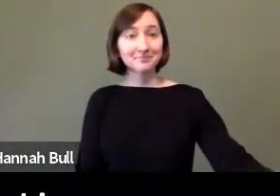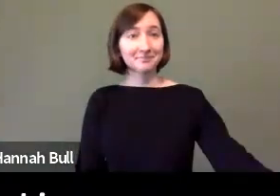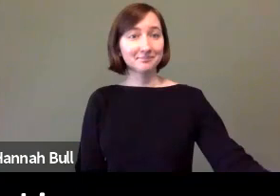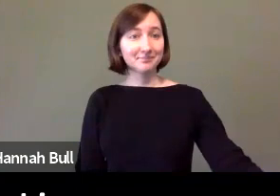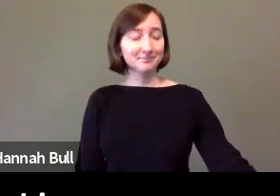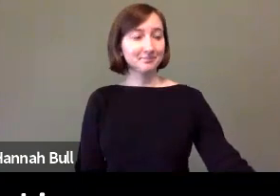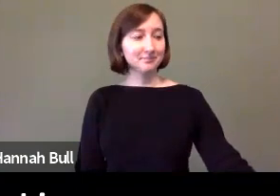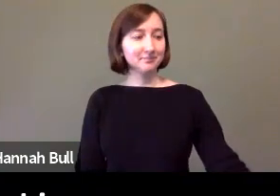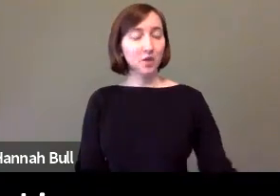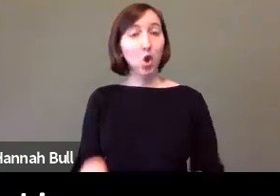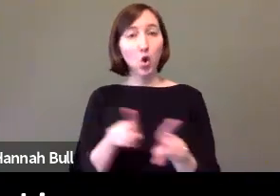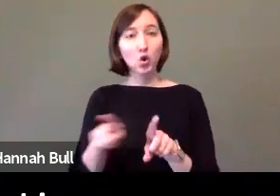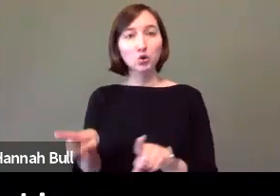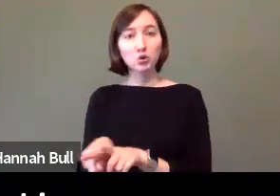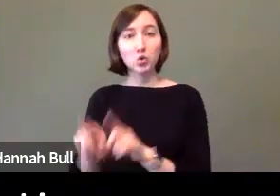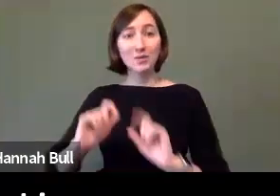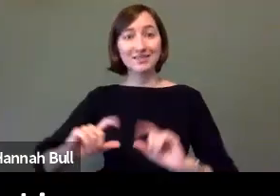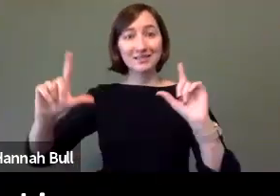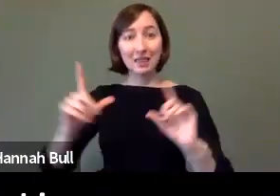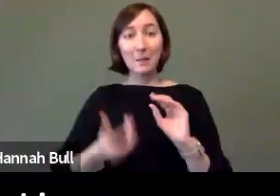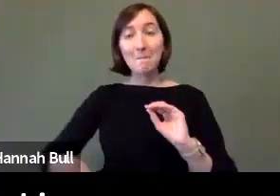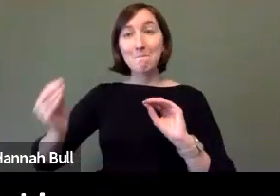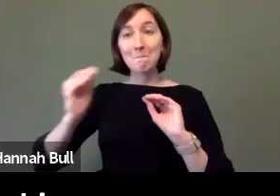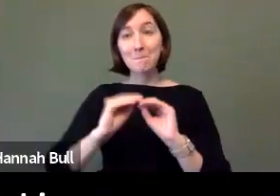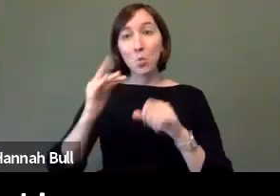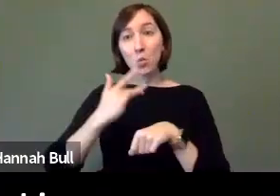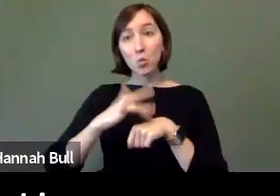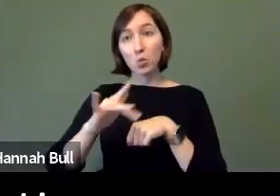We have a slide of additional resources that you can look into